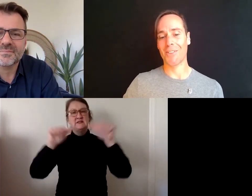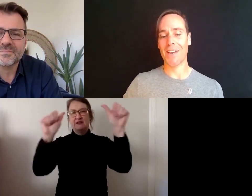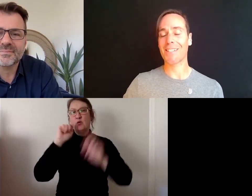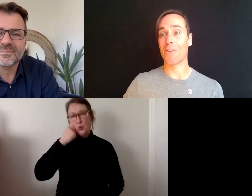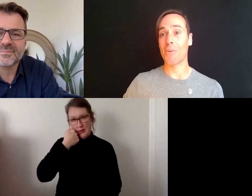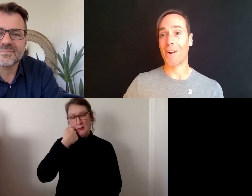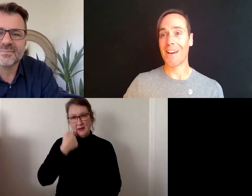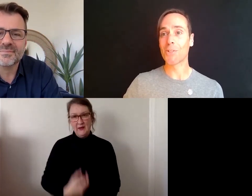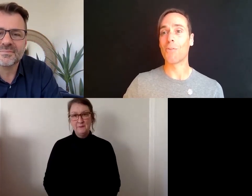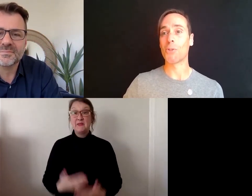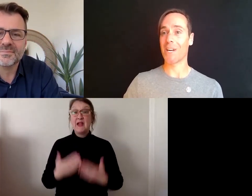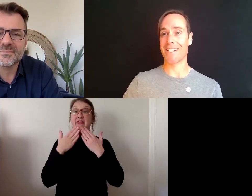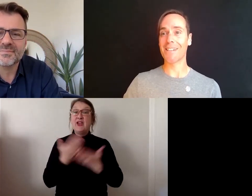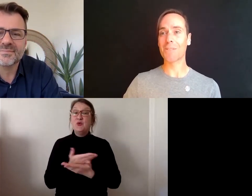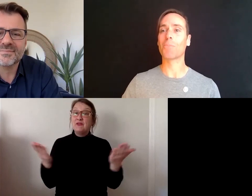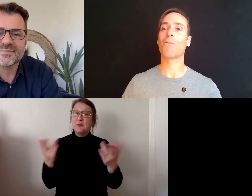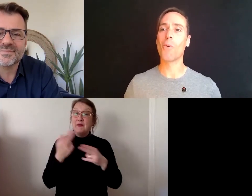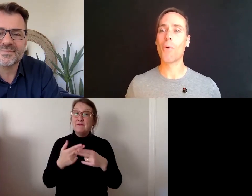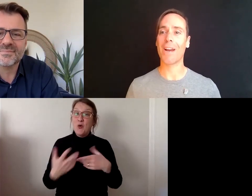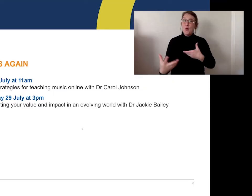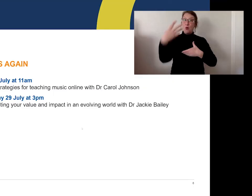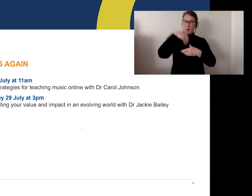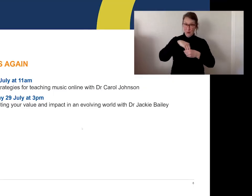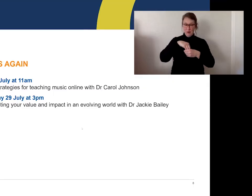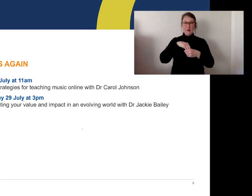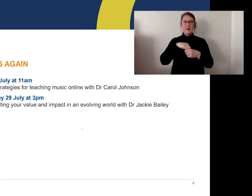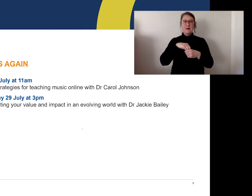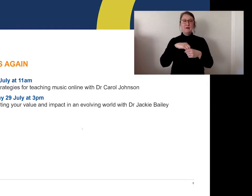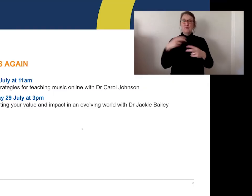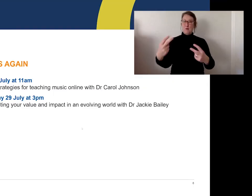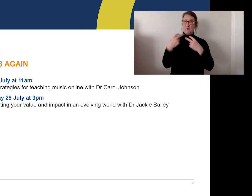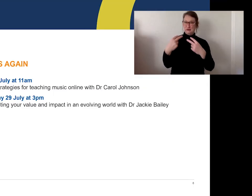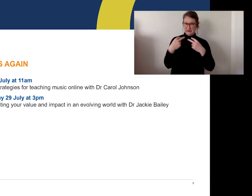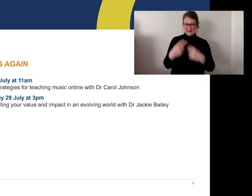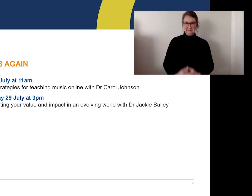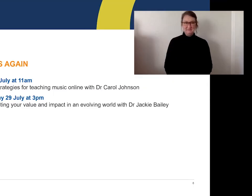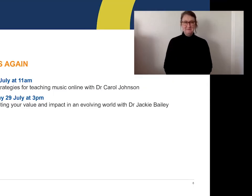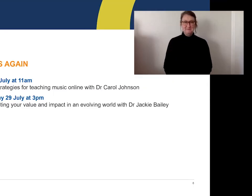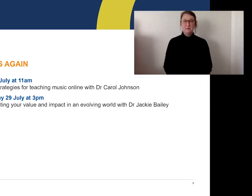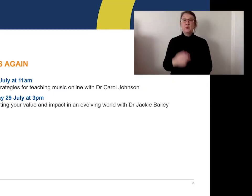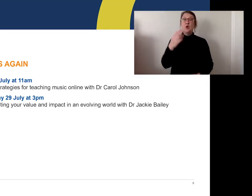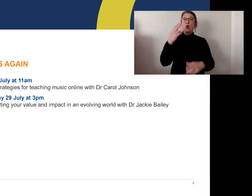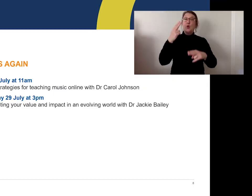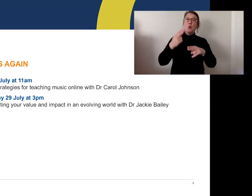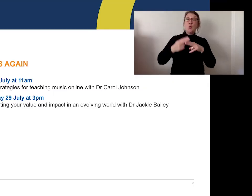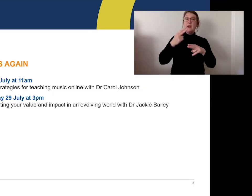And thanks, a everyone else, for joining us. But before everyone goes, a quick reminder - we have a couple of really exciting webinars